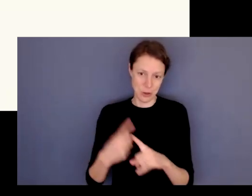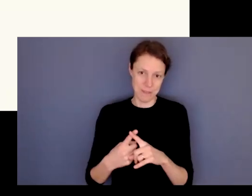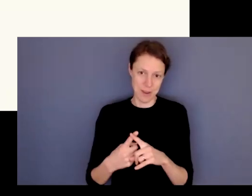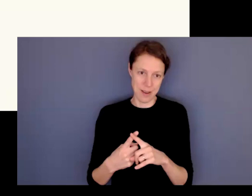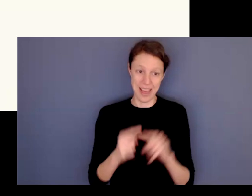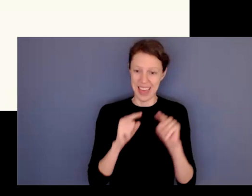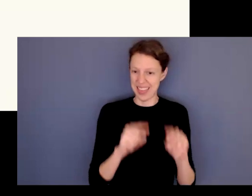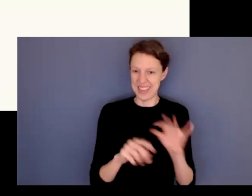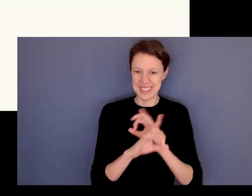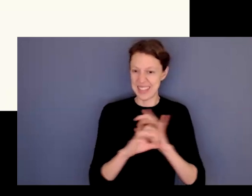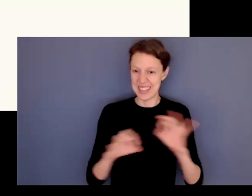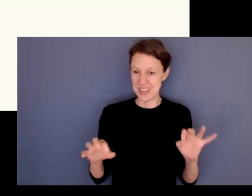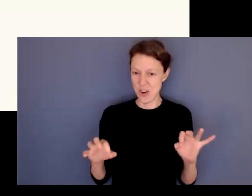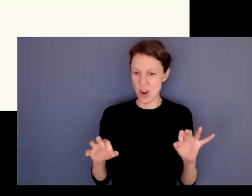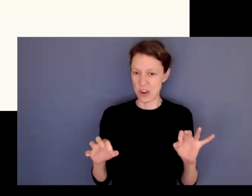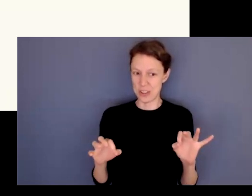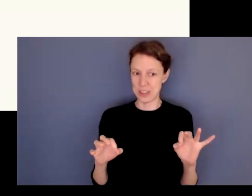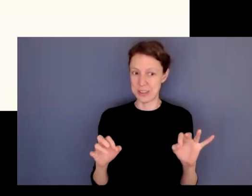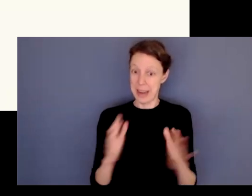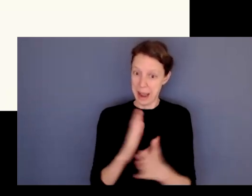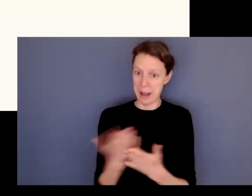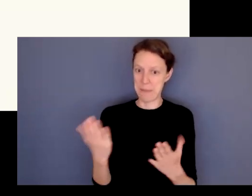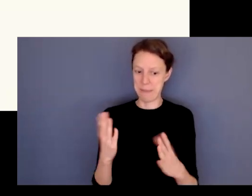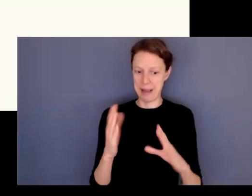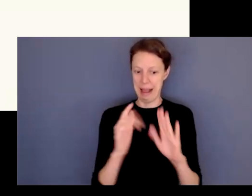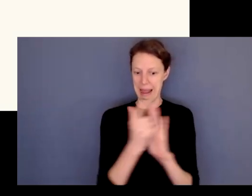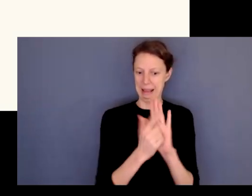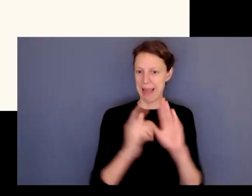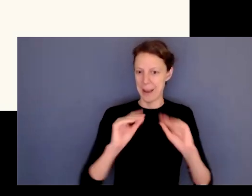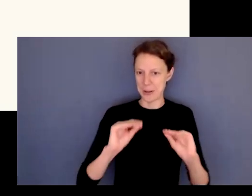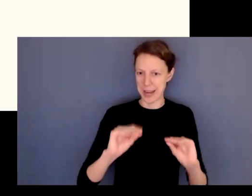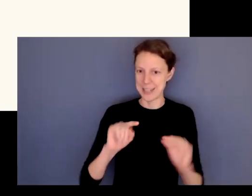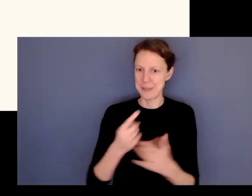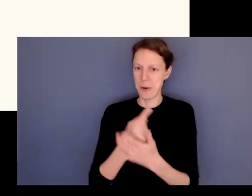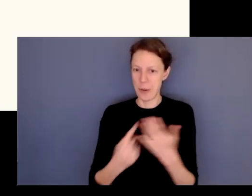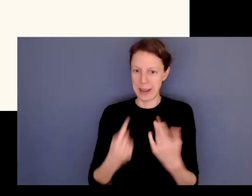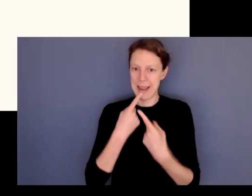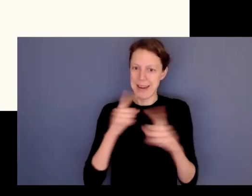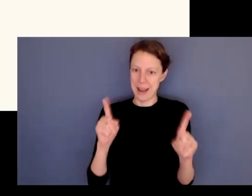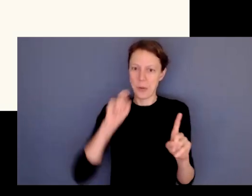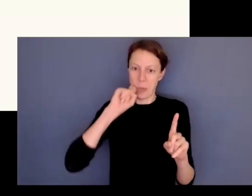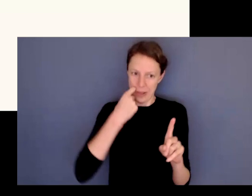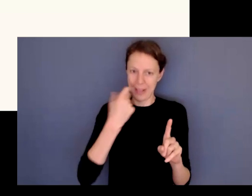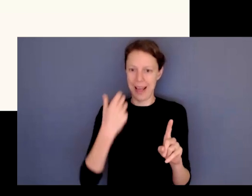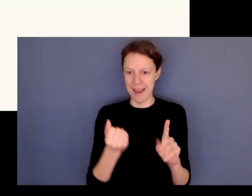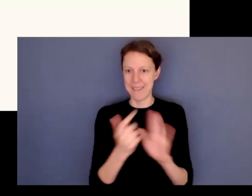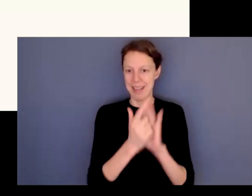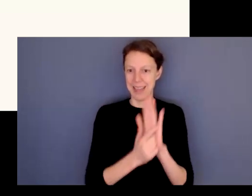the legal education that's going to come. And so Vinnie Shin, one of our wonderful lawyers in the youth team was very bold and